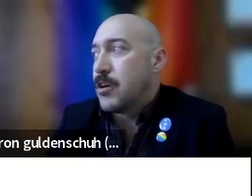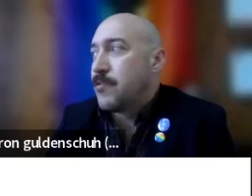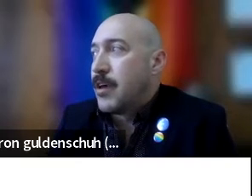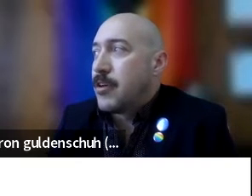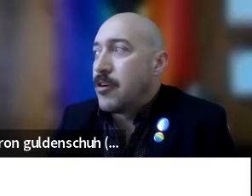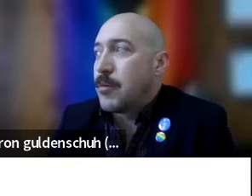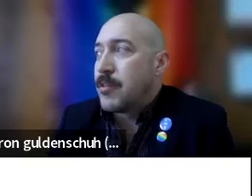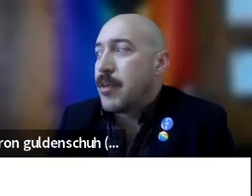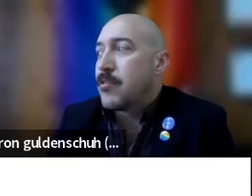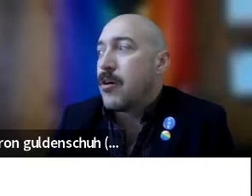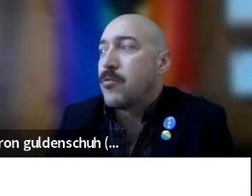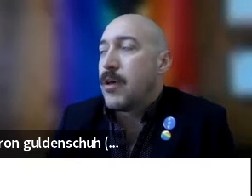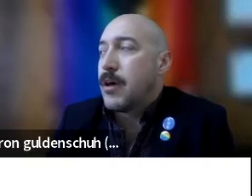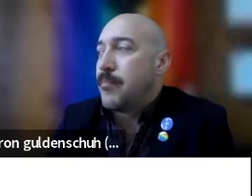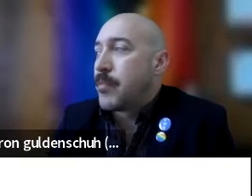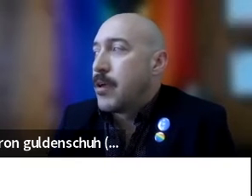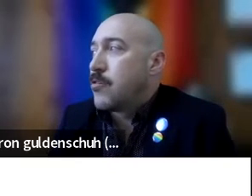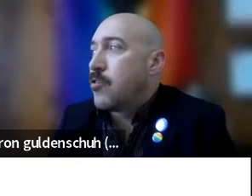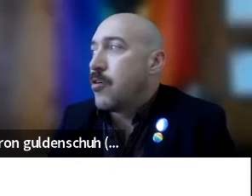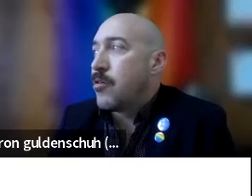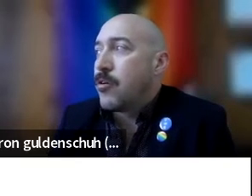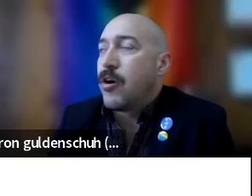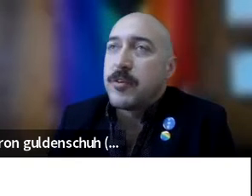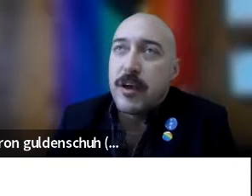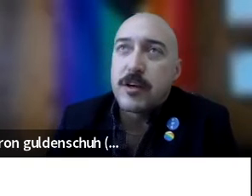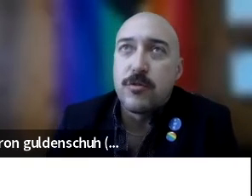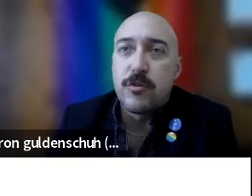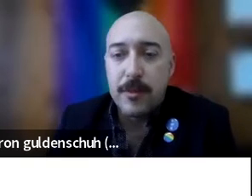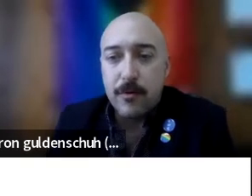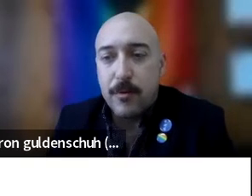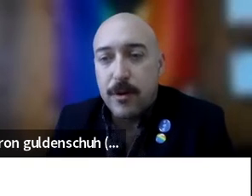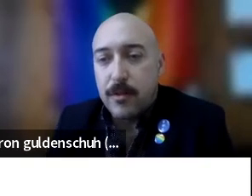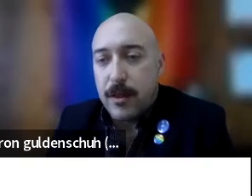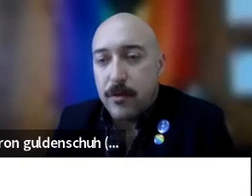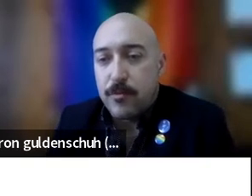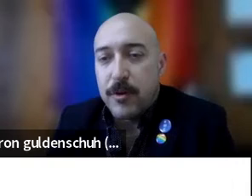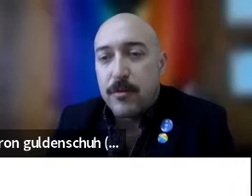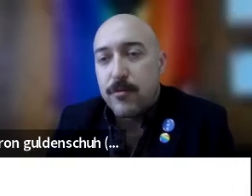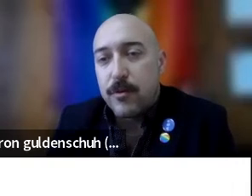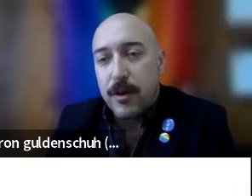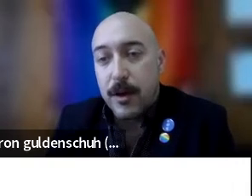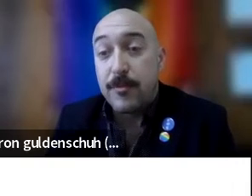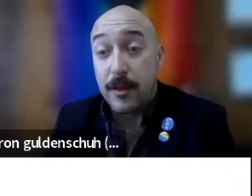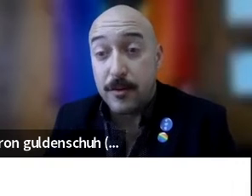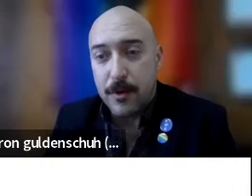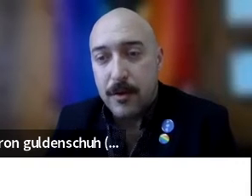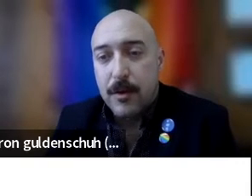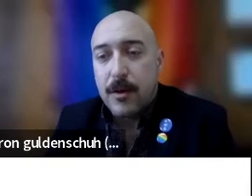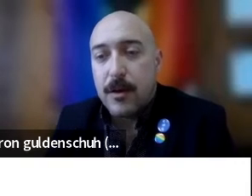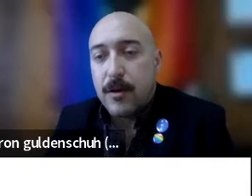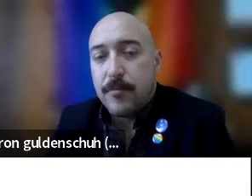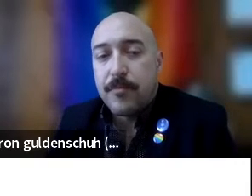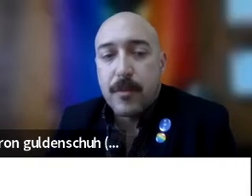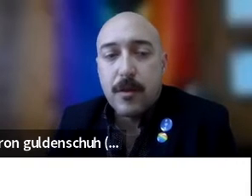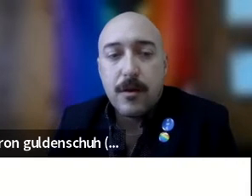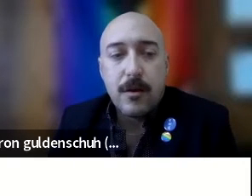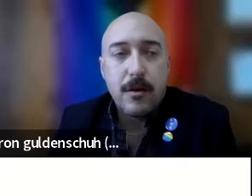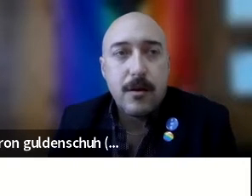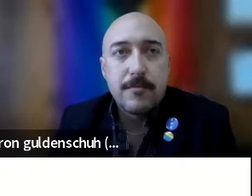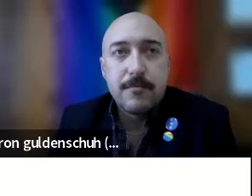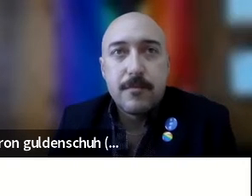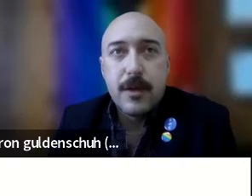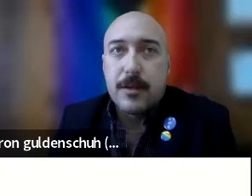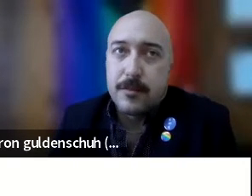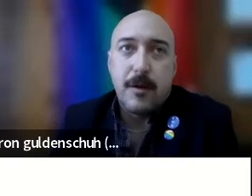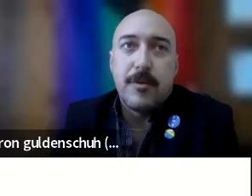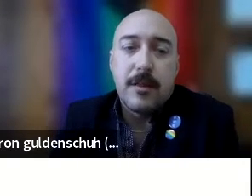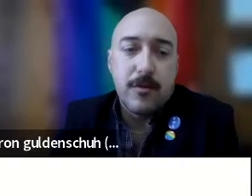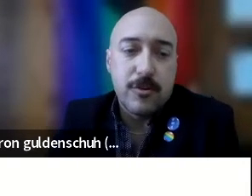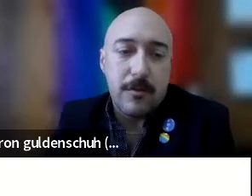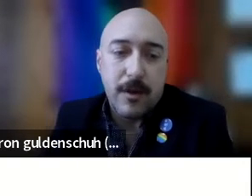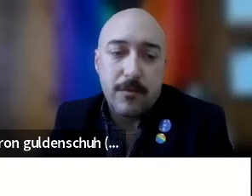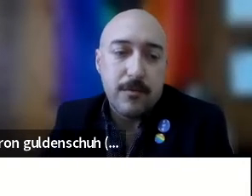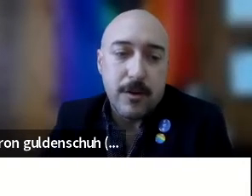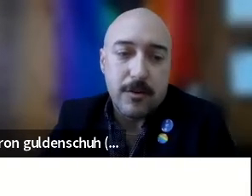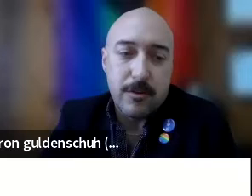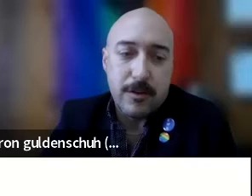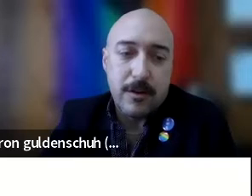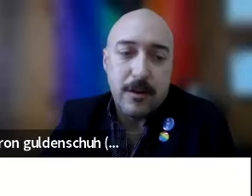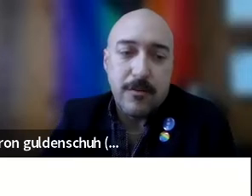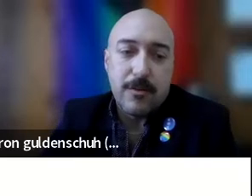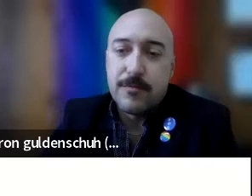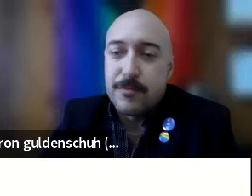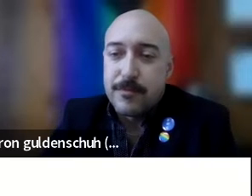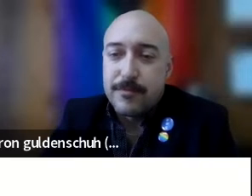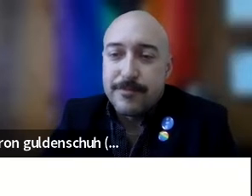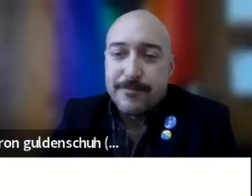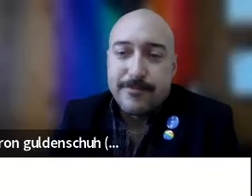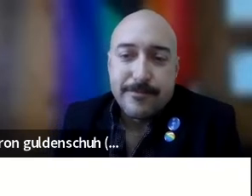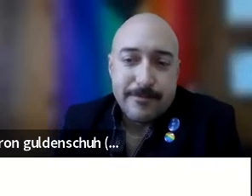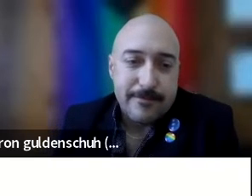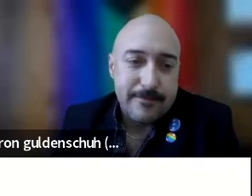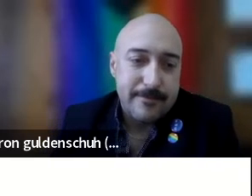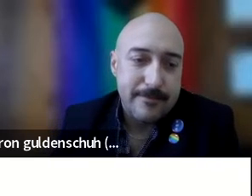I THINK THAT, UNFORTUNATELY, RELIGIOUS SYMBOLS CAN SOMETIMES BE A TRIGGER FOR TRAUMA FOR PEOPLE WHO HAVE BEEN, I DON'T KNOW, HARMED BY RELIGION AND NOT ALL RELIGION IS BAD, OBVIOUSLY. SO I THINK THE -- SOMETIMES A RED FLAG TO ME RIGHT BE A RELIGIOUS SYMBOL, EXCLUSION OF ALL OTHERS, OR A PARTICULAR KIND OF CONVEYANCE OF THAT